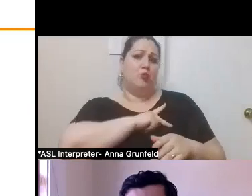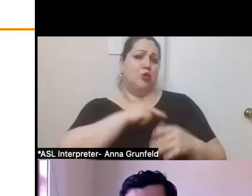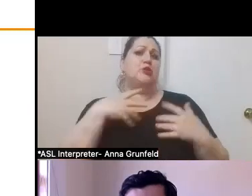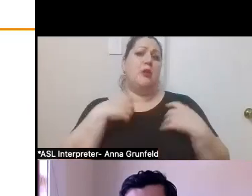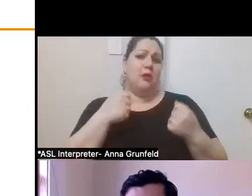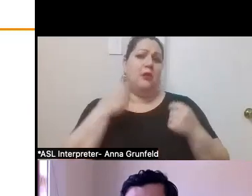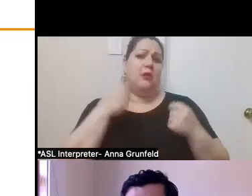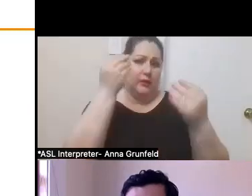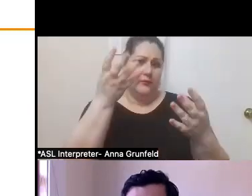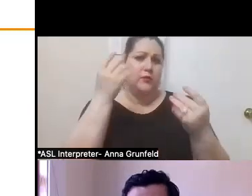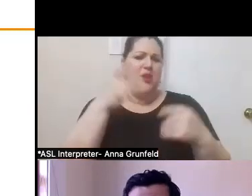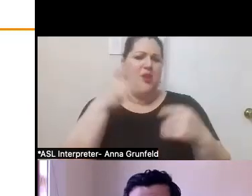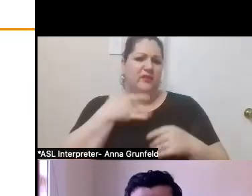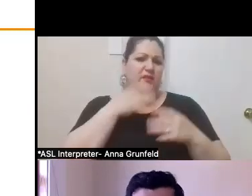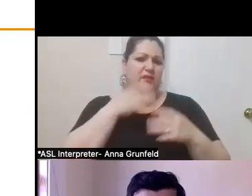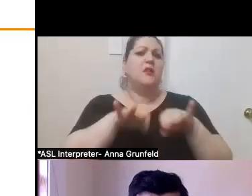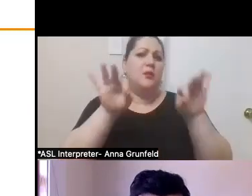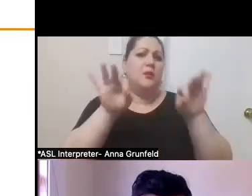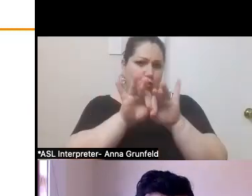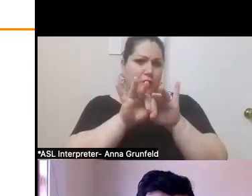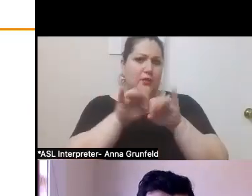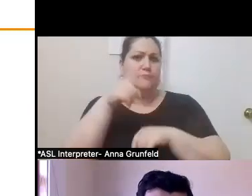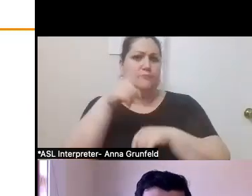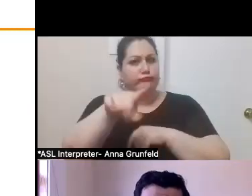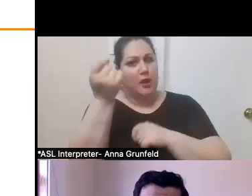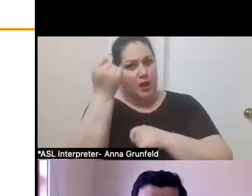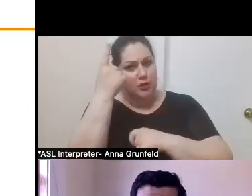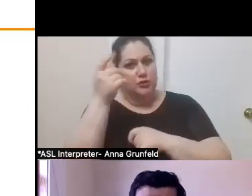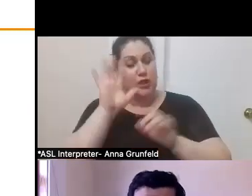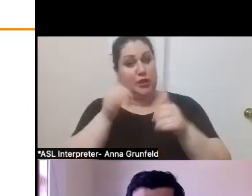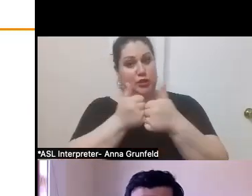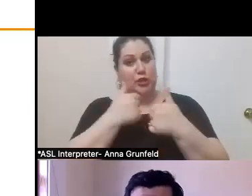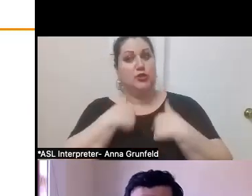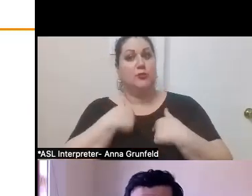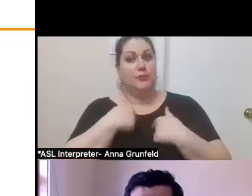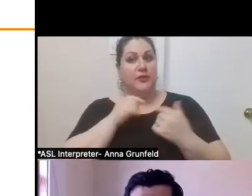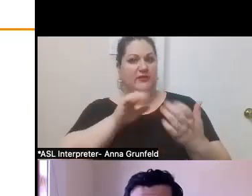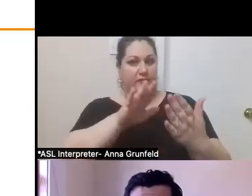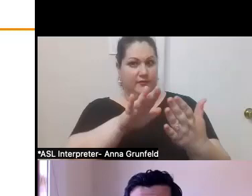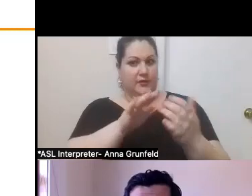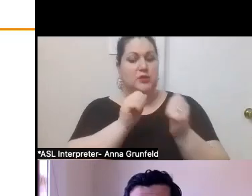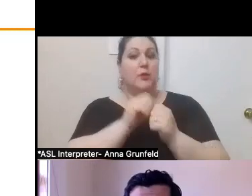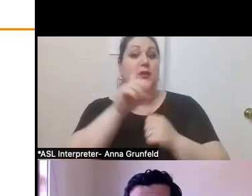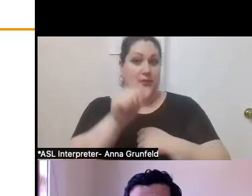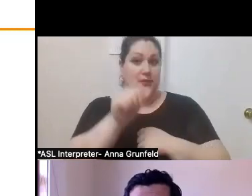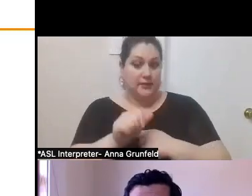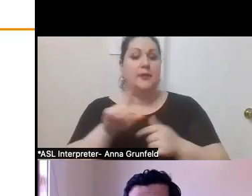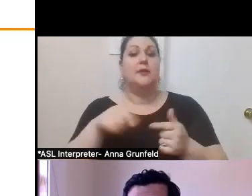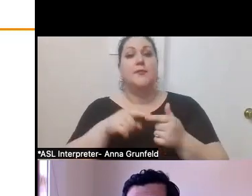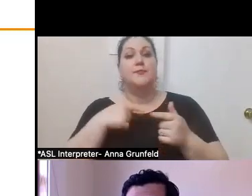the challenges that I faced with disability. We’ll, then go through my work reintegration challenges and how